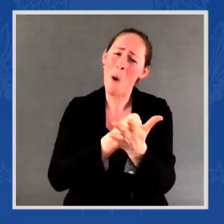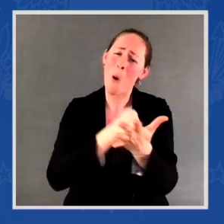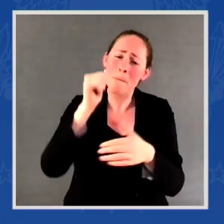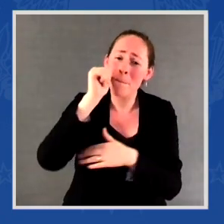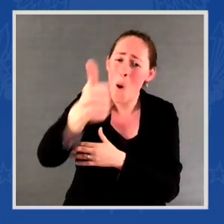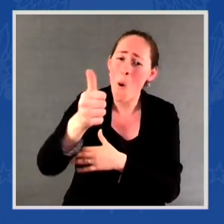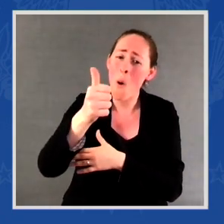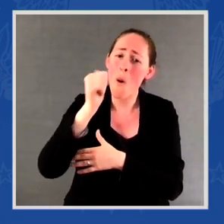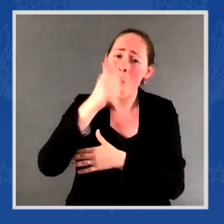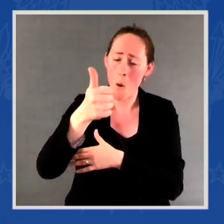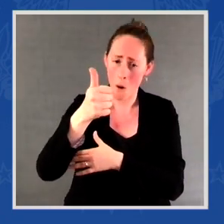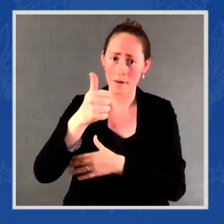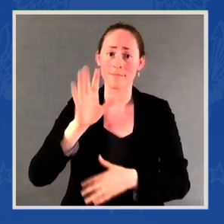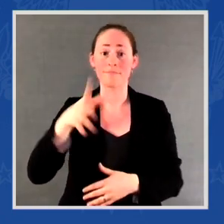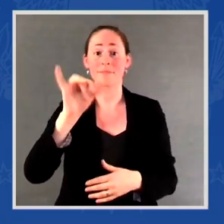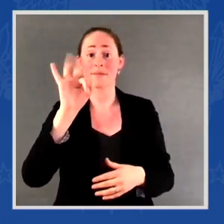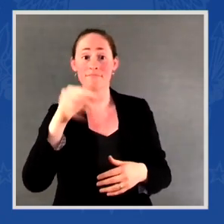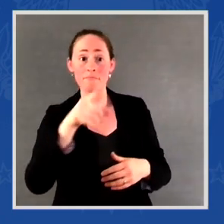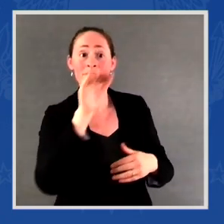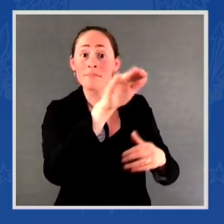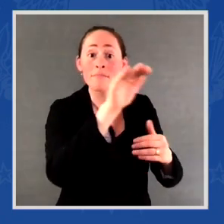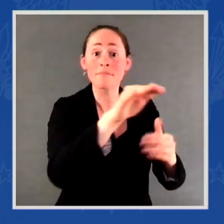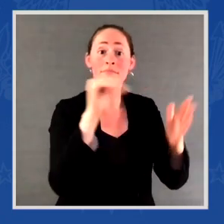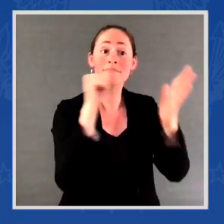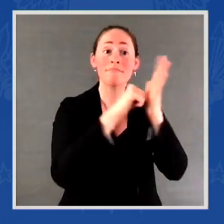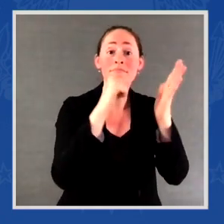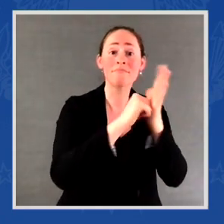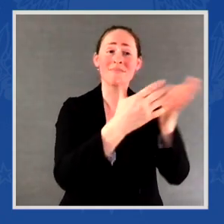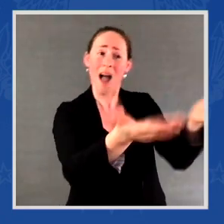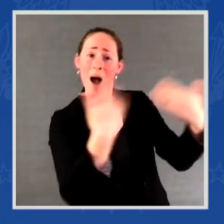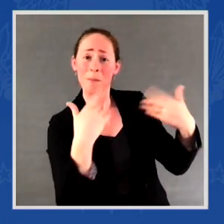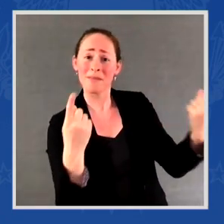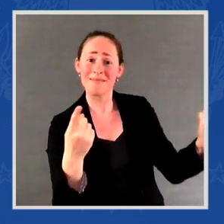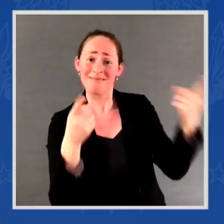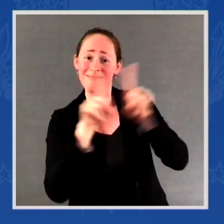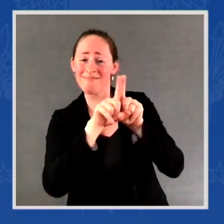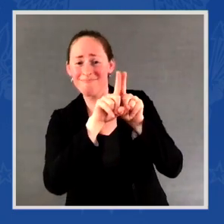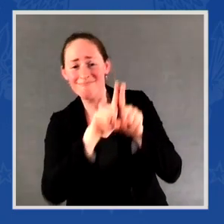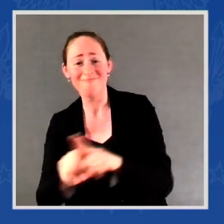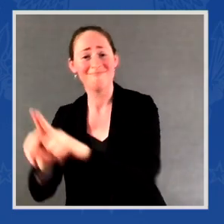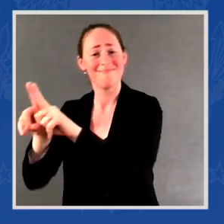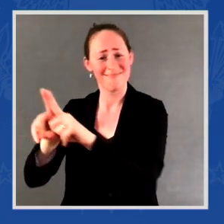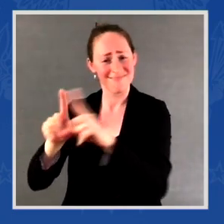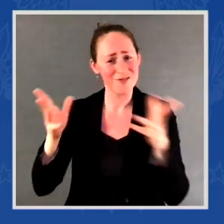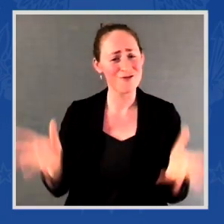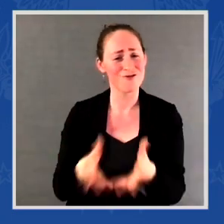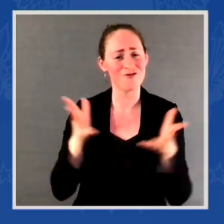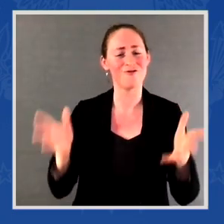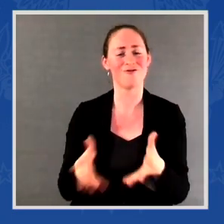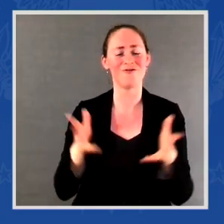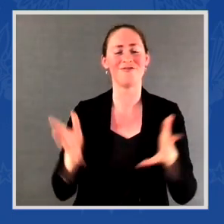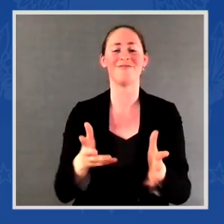"Tomorrow, 24 hours, a majority of these drugstores are open."